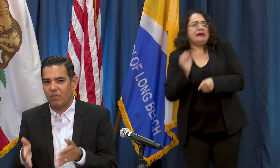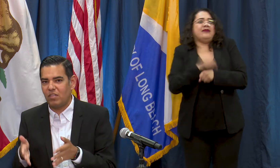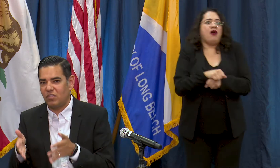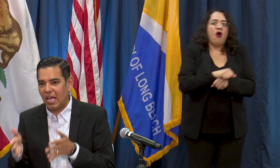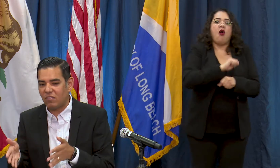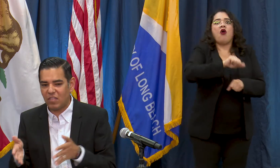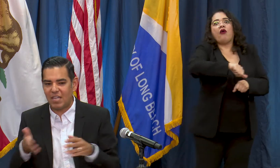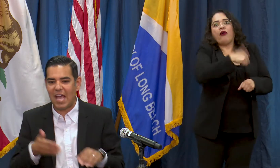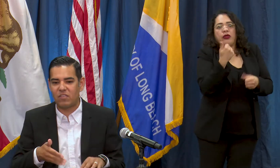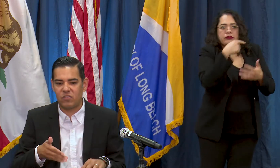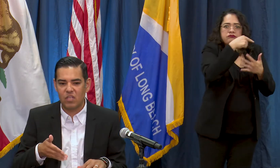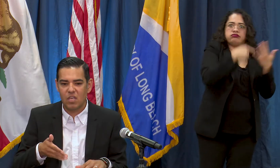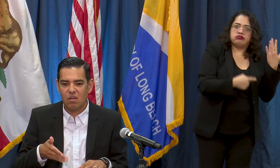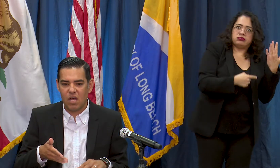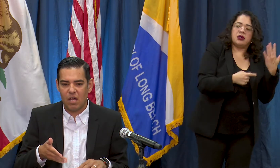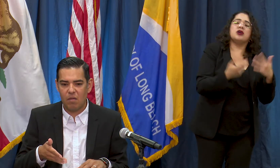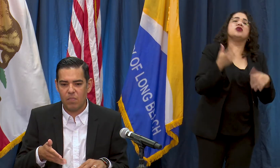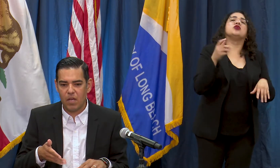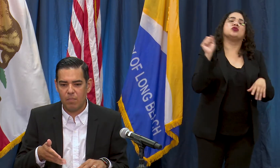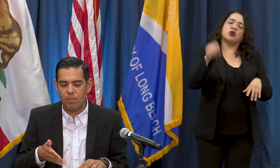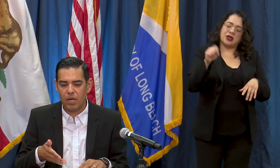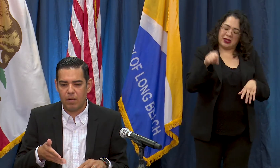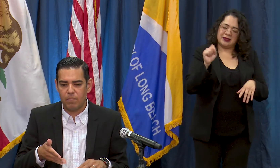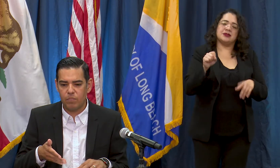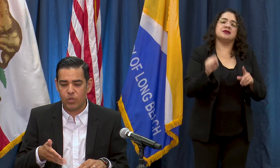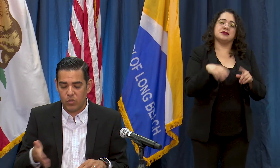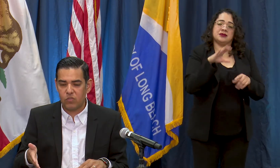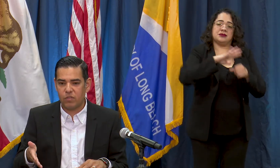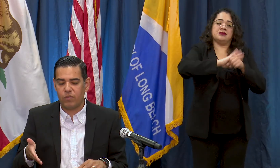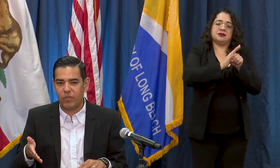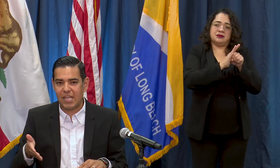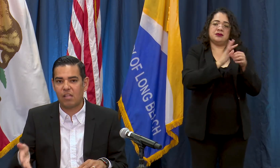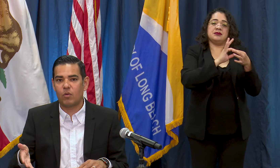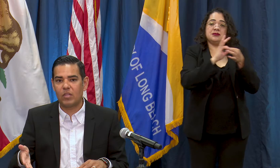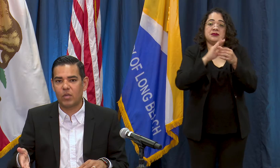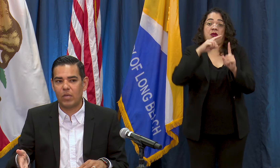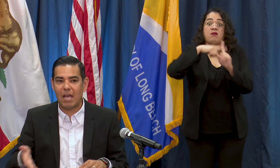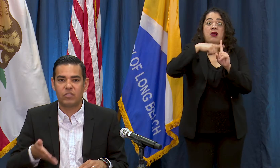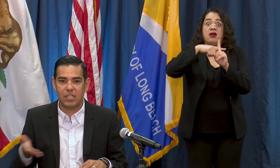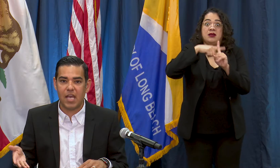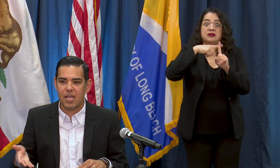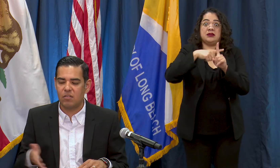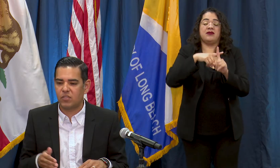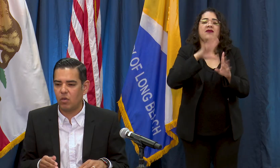one of these deaths and has produced the fatality rate that we have today and so